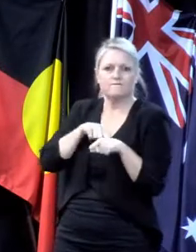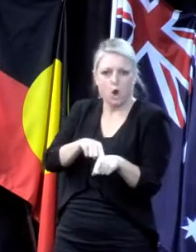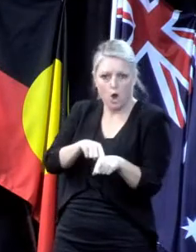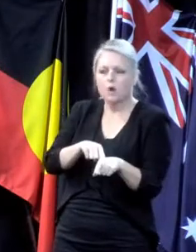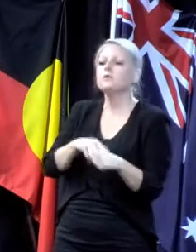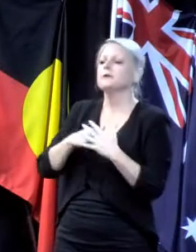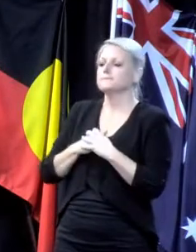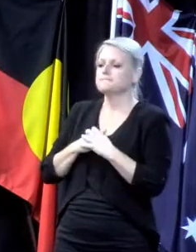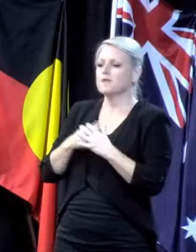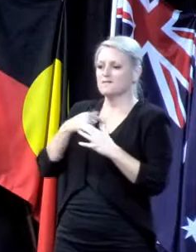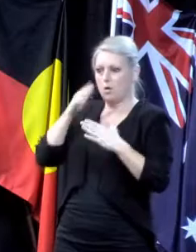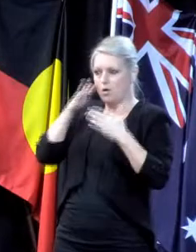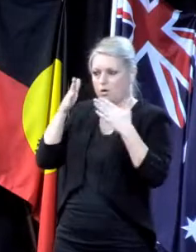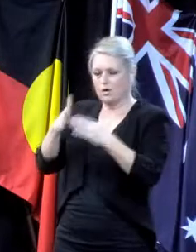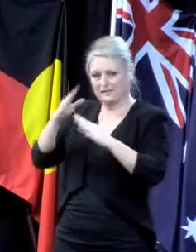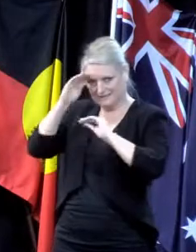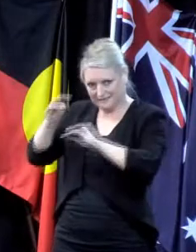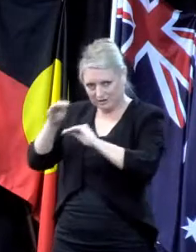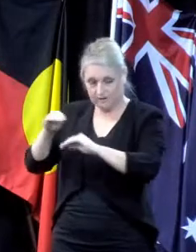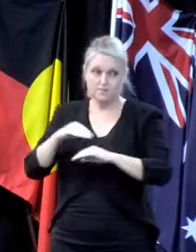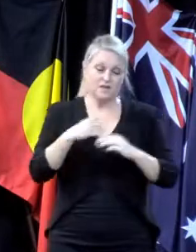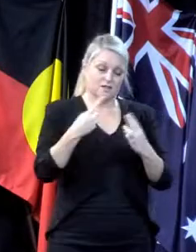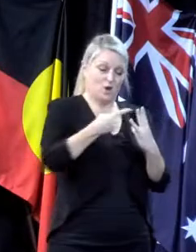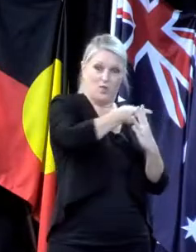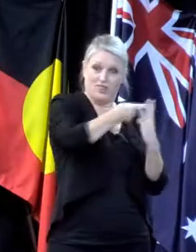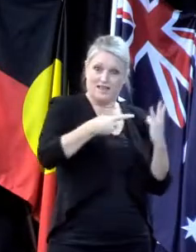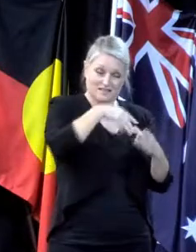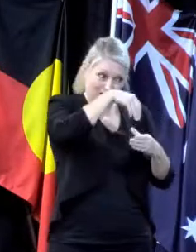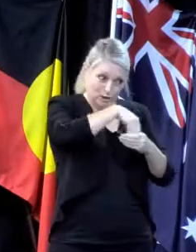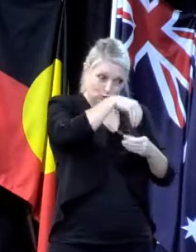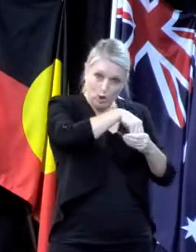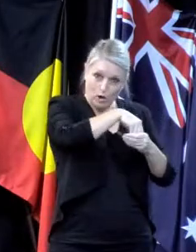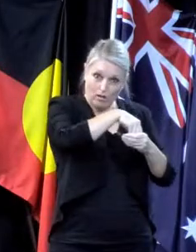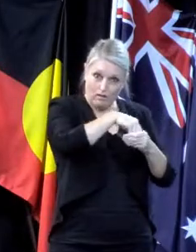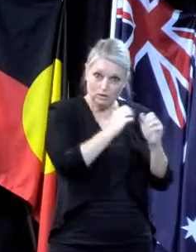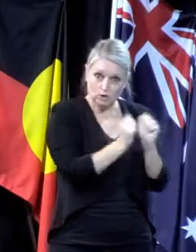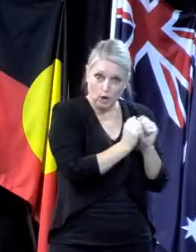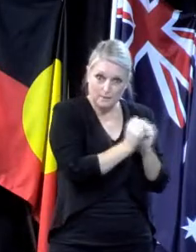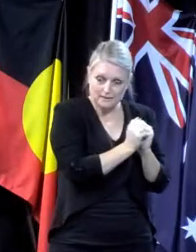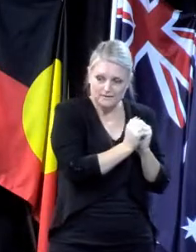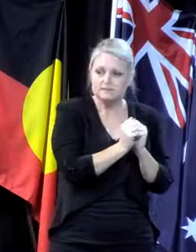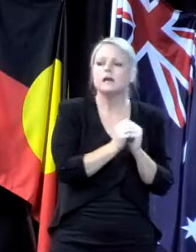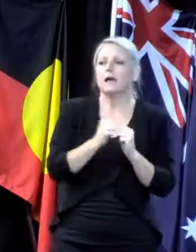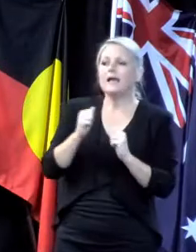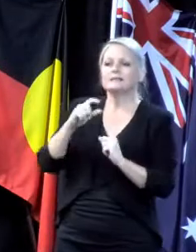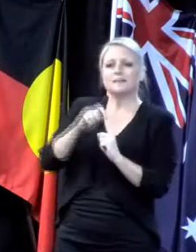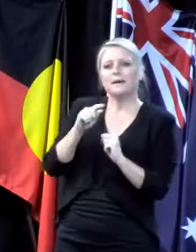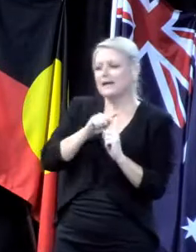So, these are all internal documents. Yes, these are all underpinned underneath the P-12 curriculum assessment and reporting framework.